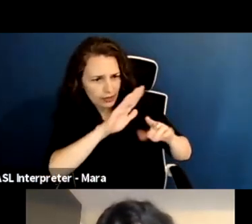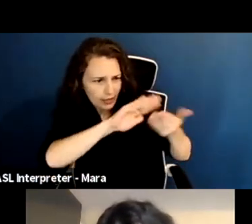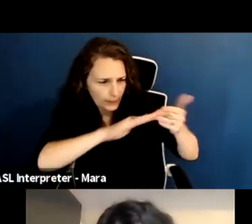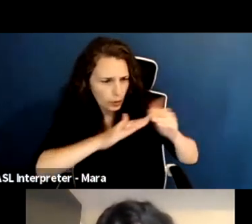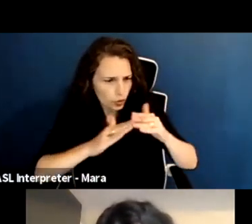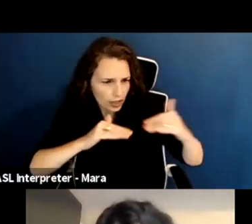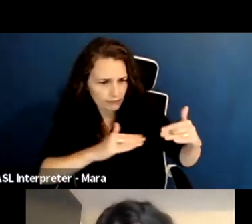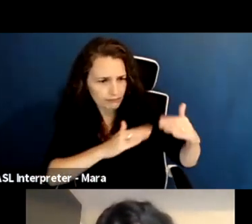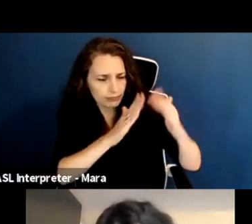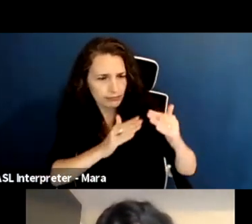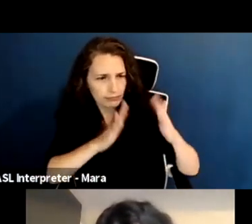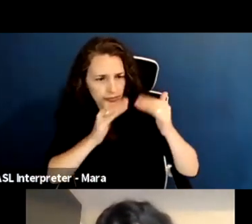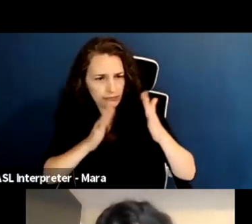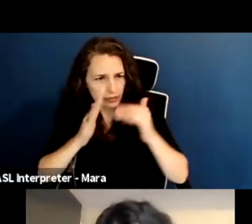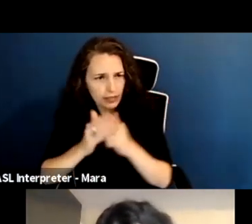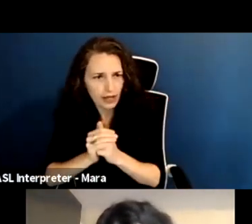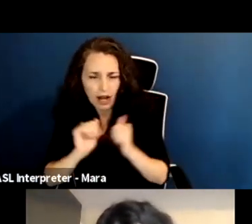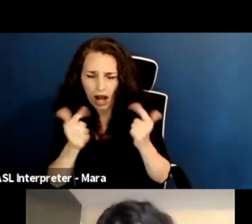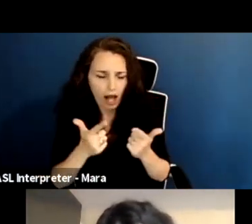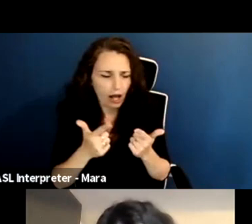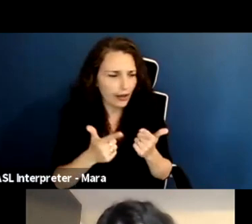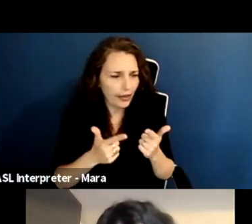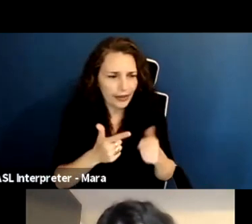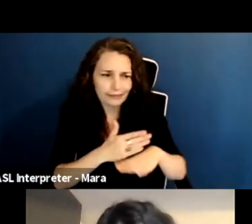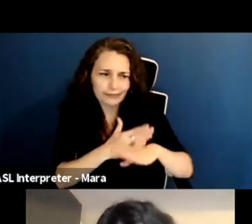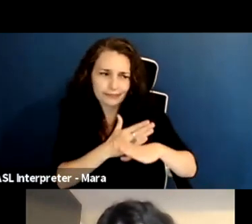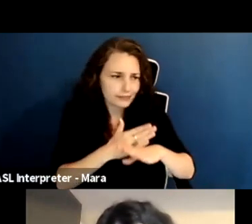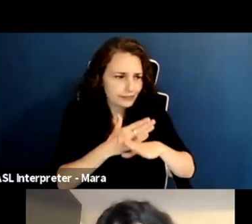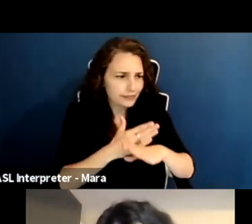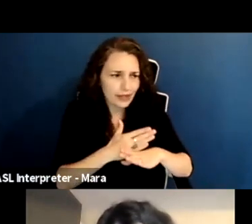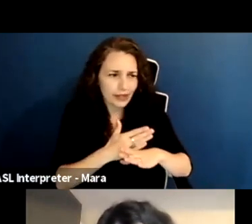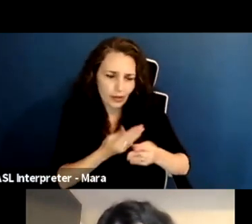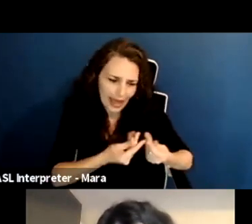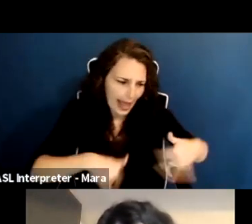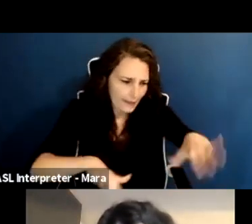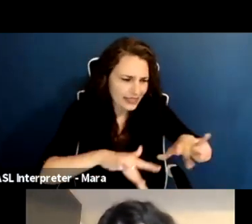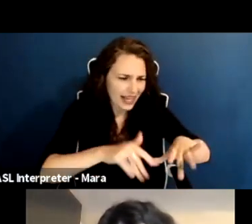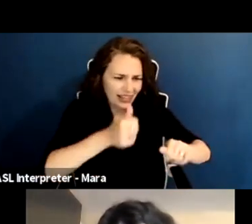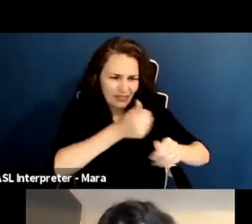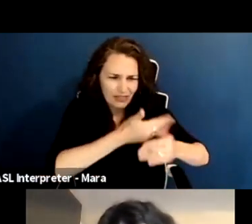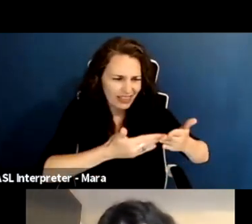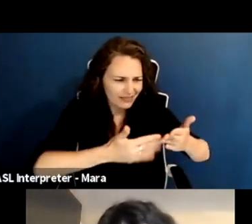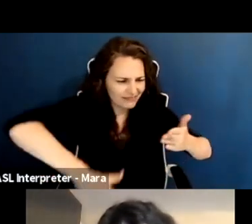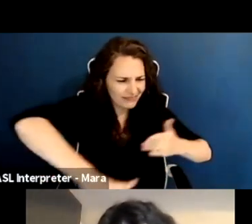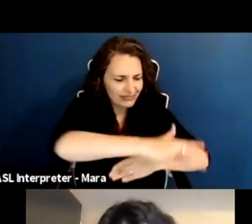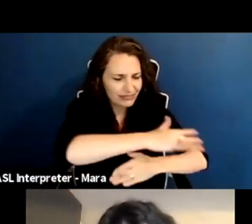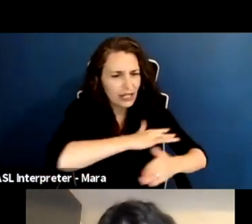to your community and to the habitat around it. You said that you'll fight for as long as it takes.